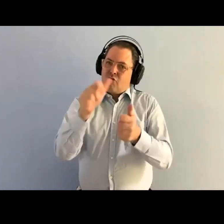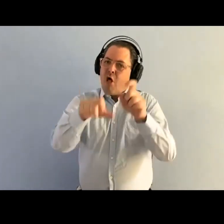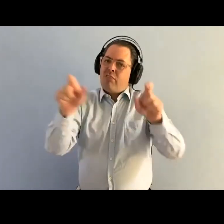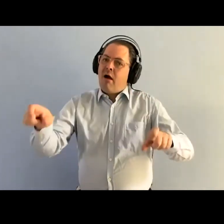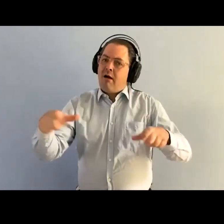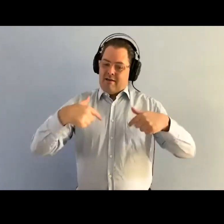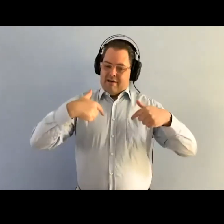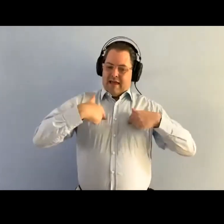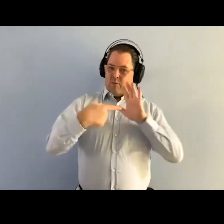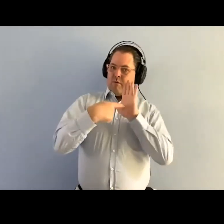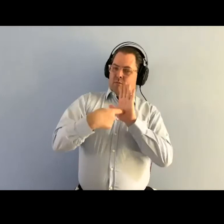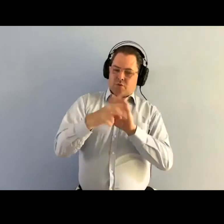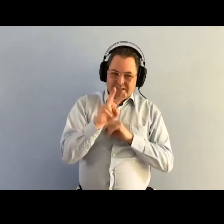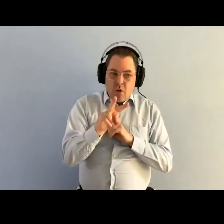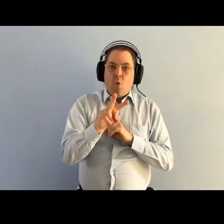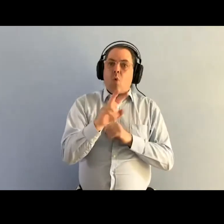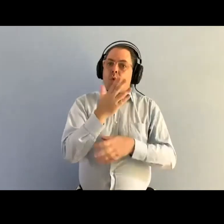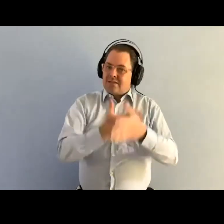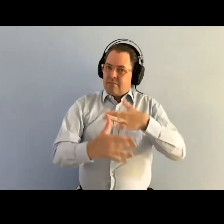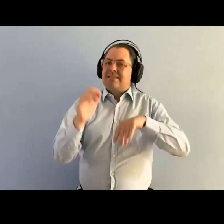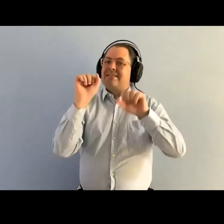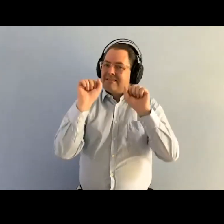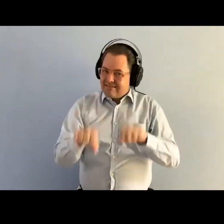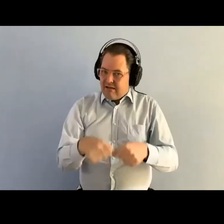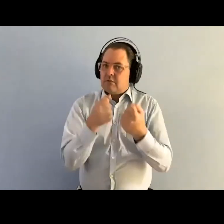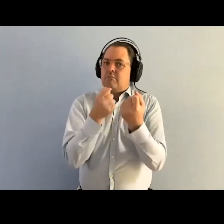an important contributor. That was very much proven